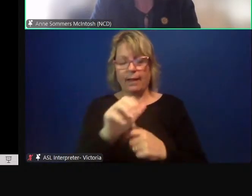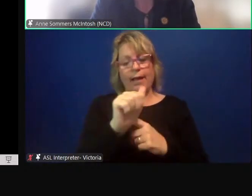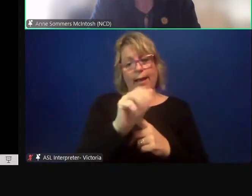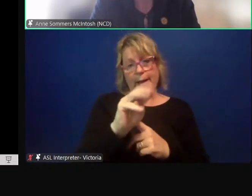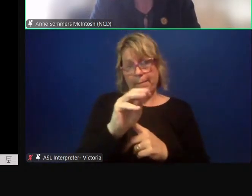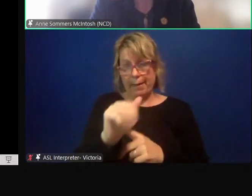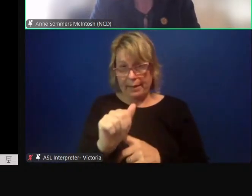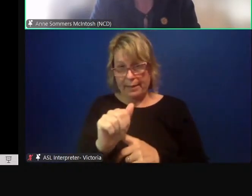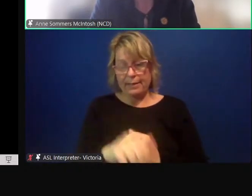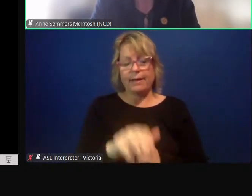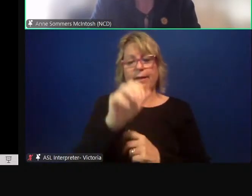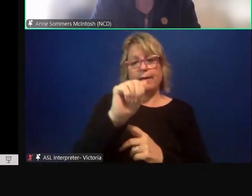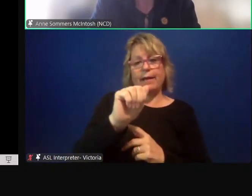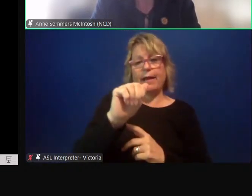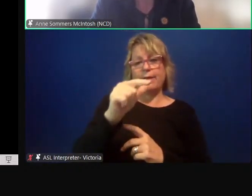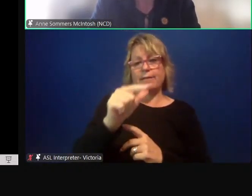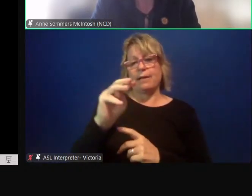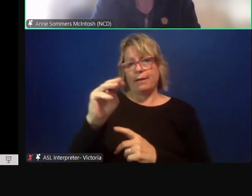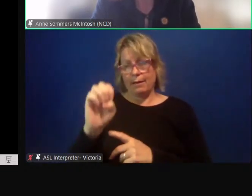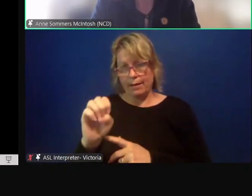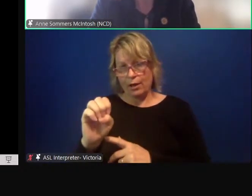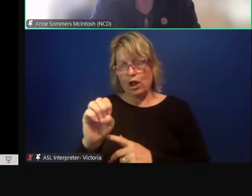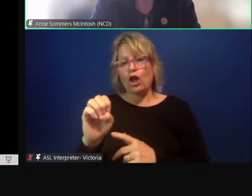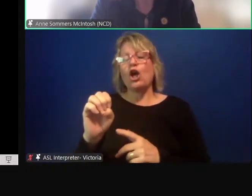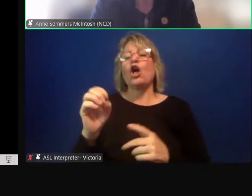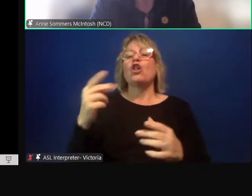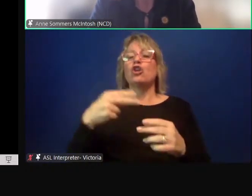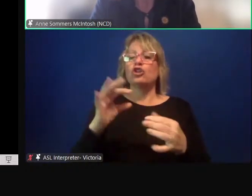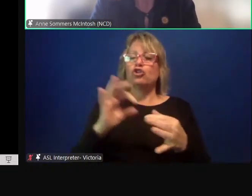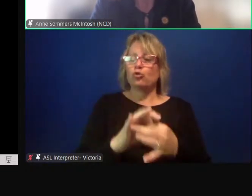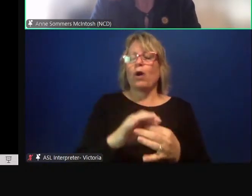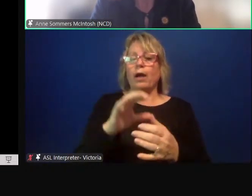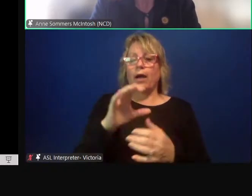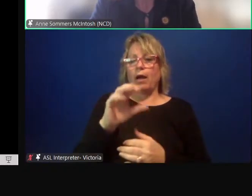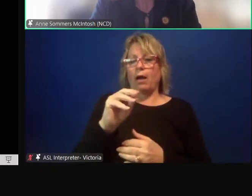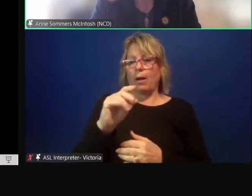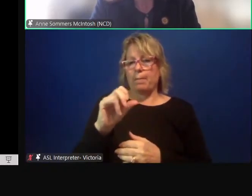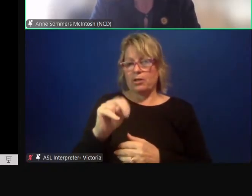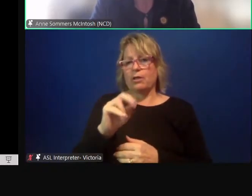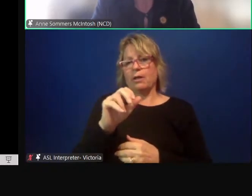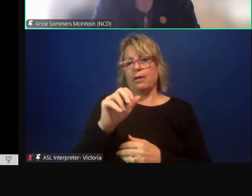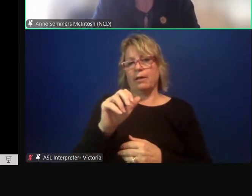the ACGME, the Joint Commission, and the LCME. Who had gathered at a meeting held by NCD in